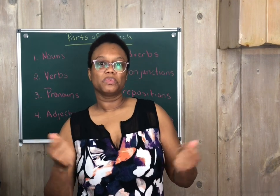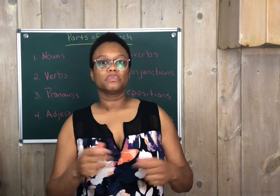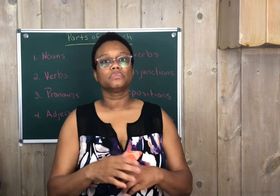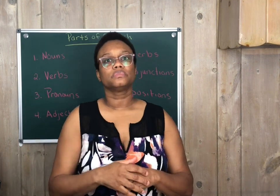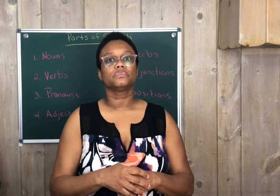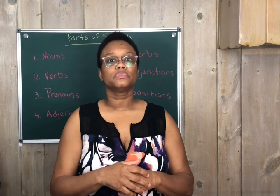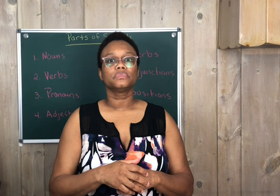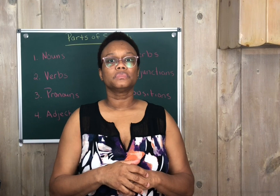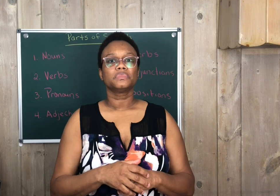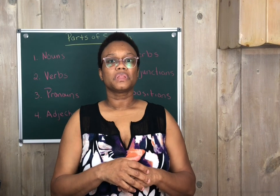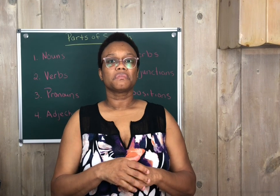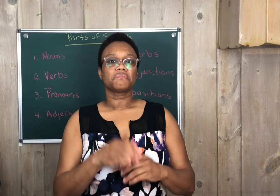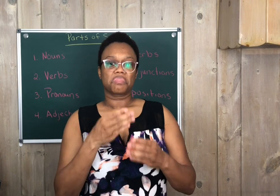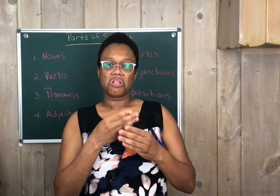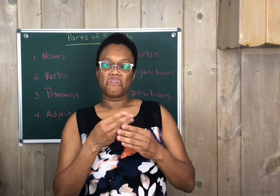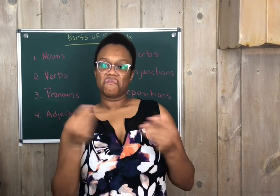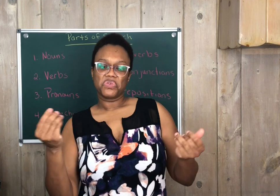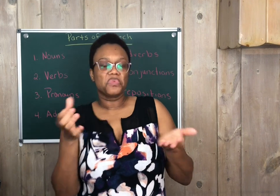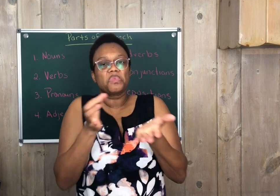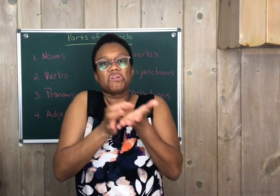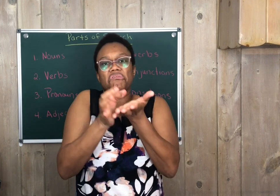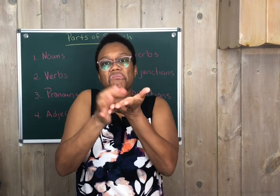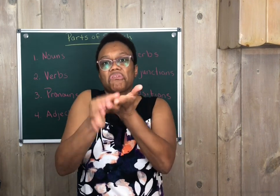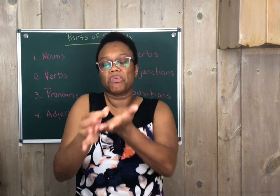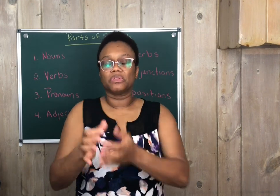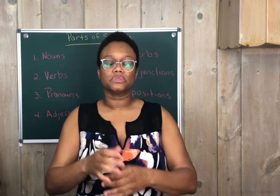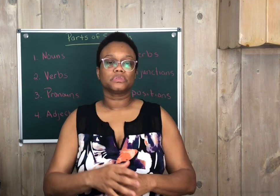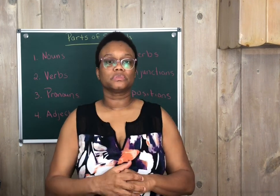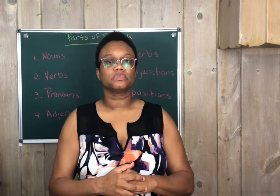Few like few coins